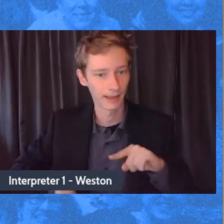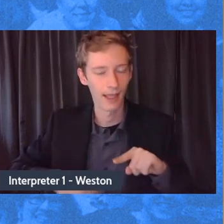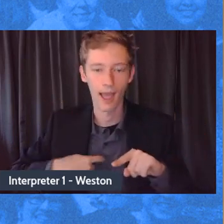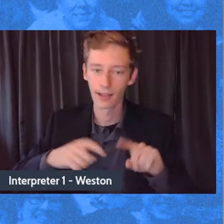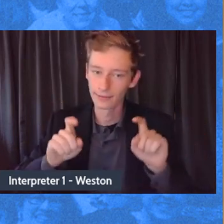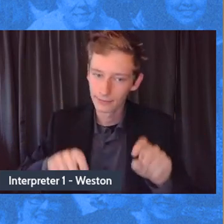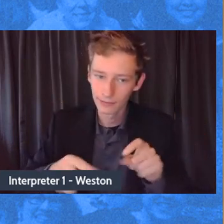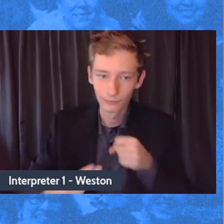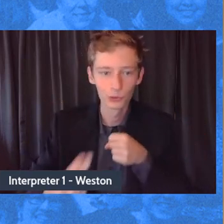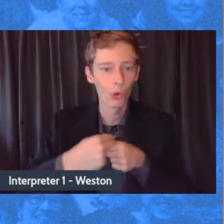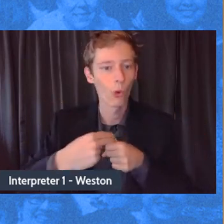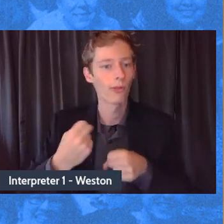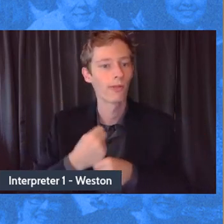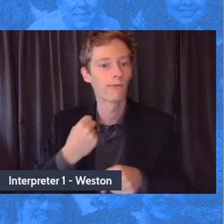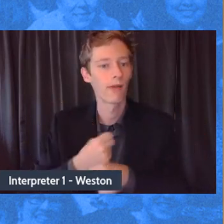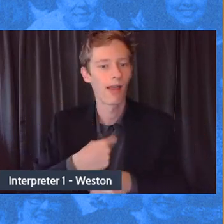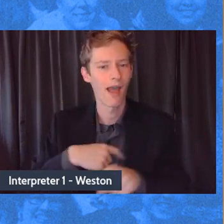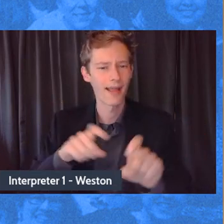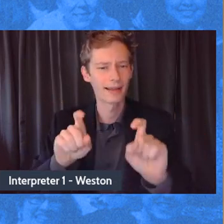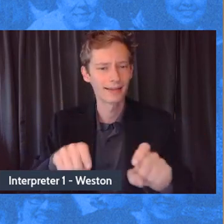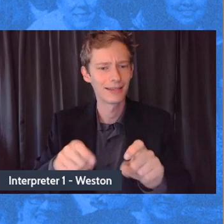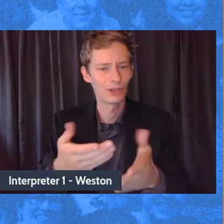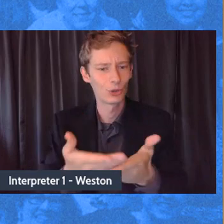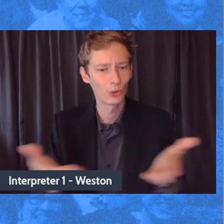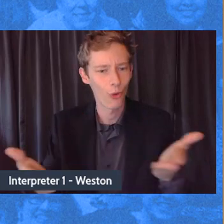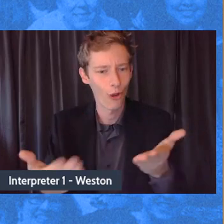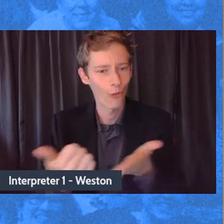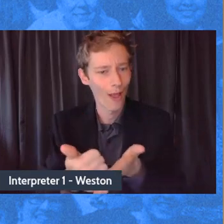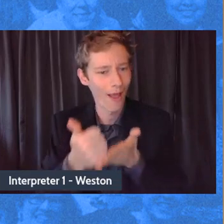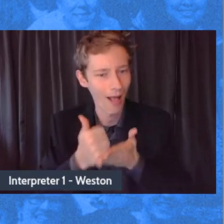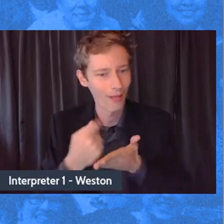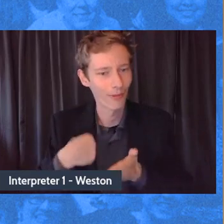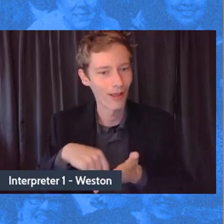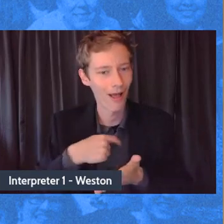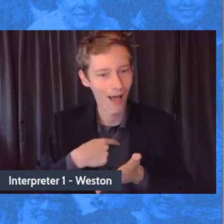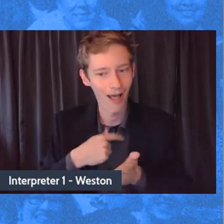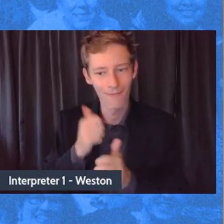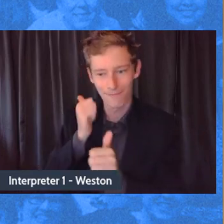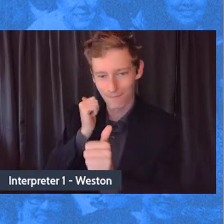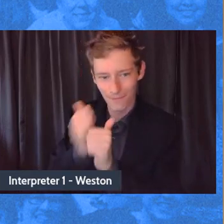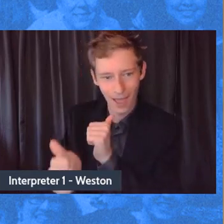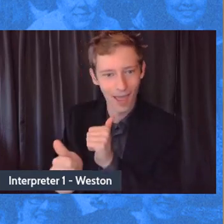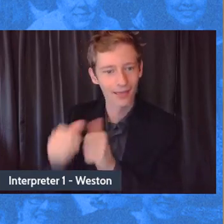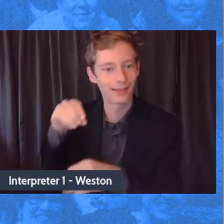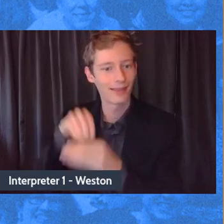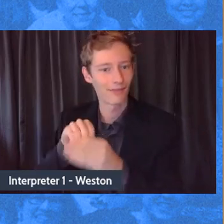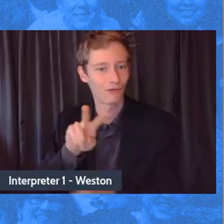I need you to help us to deliver Virginia one more time. We need to dig deeper elevate and reach higher.